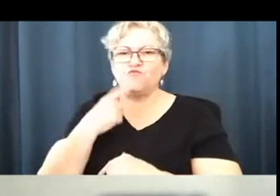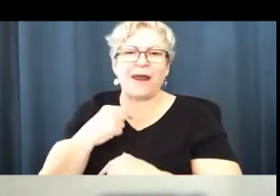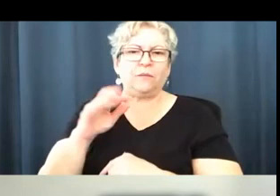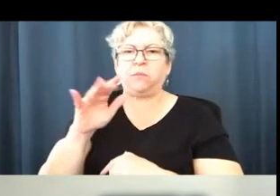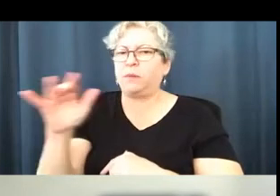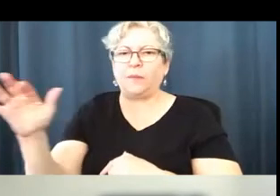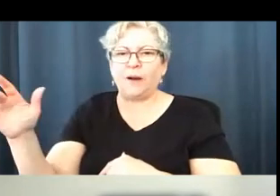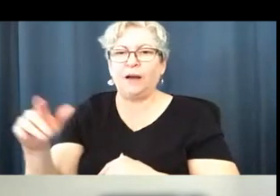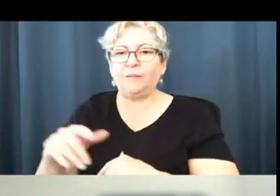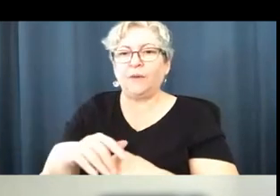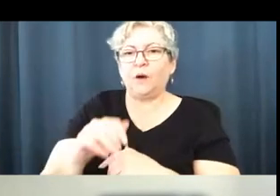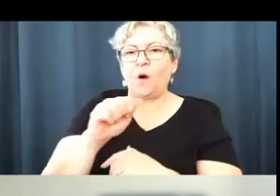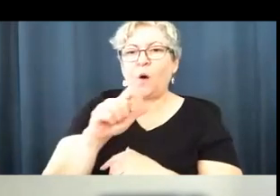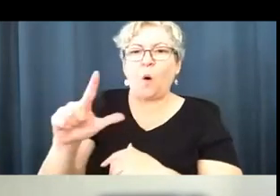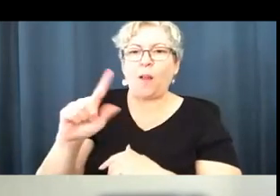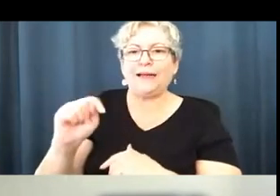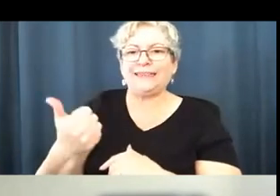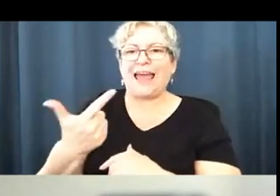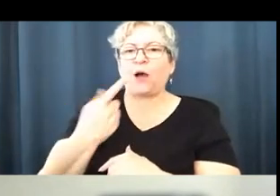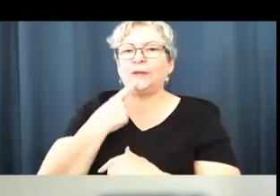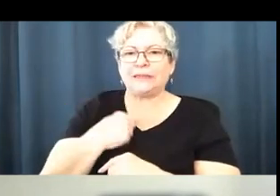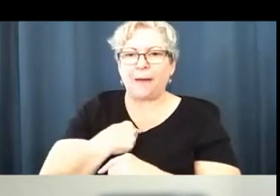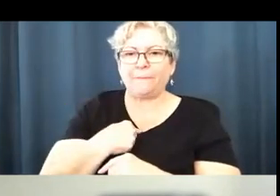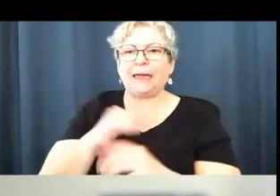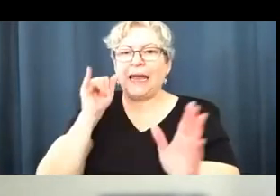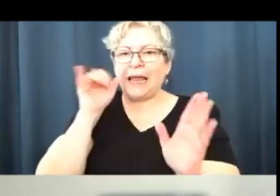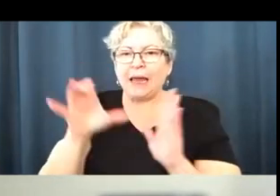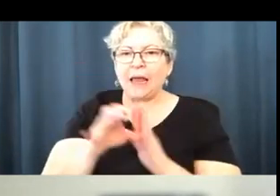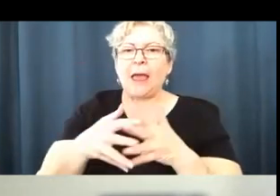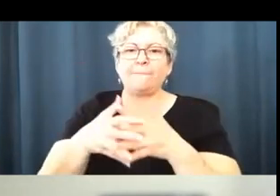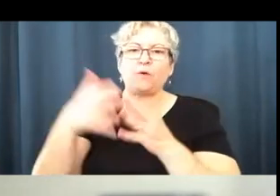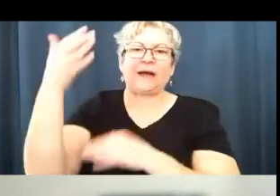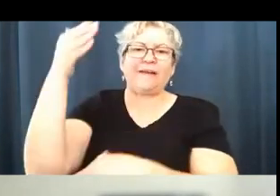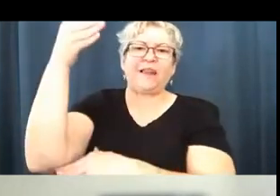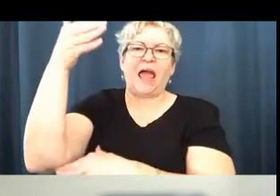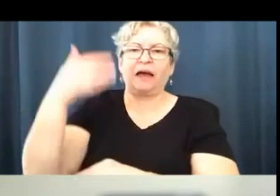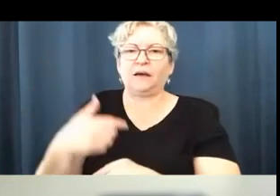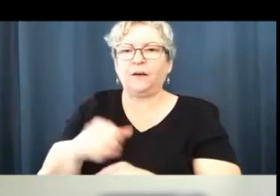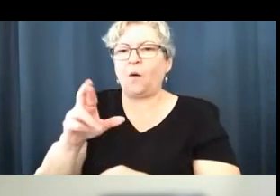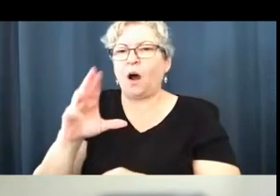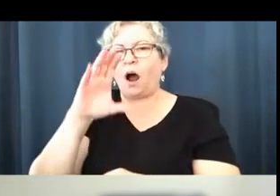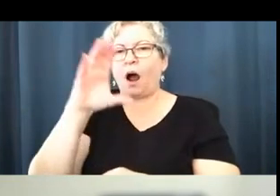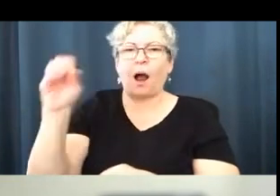An alt tag goes in there and tells me image of the American flag, or company logo, something like that.